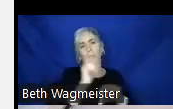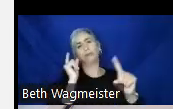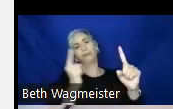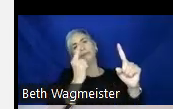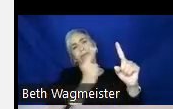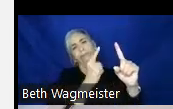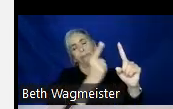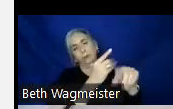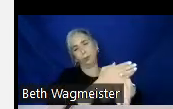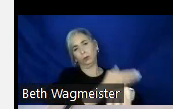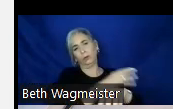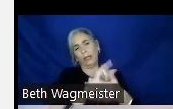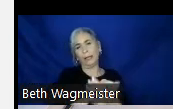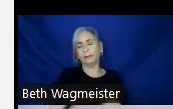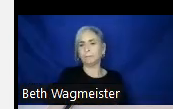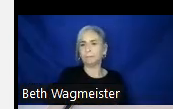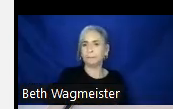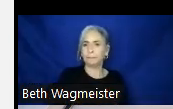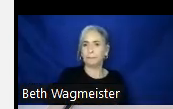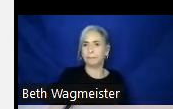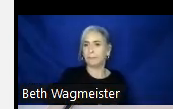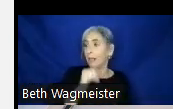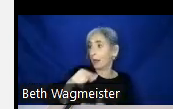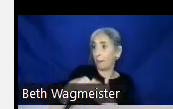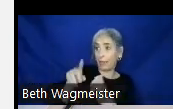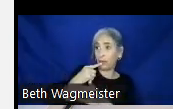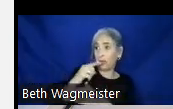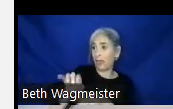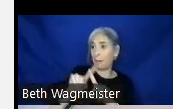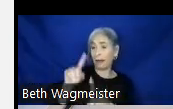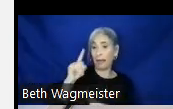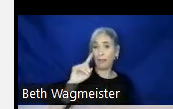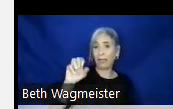I'm not paid to say this, I think Sanity is at least one of the ones